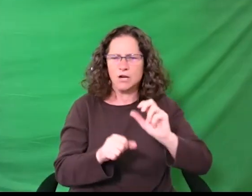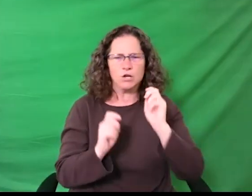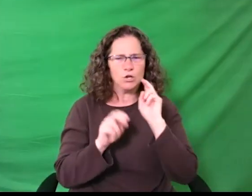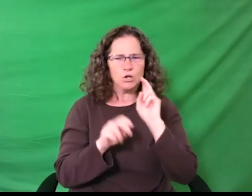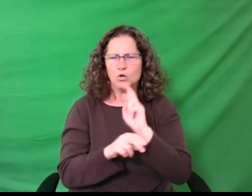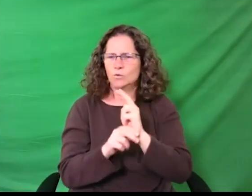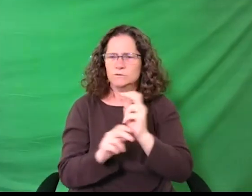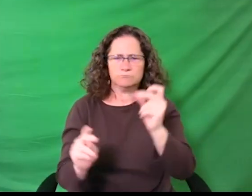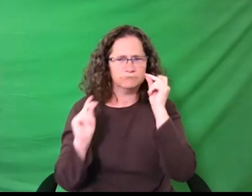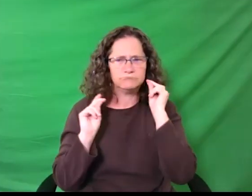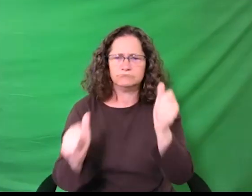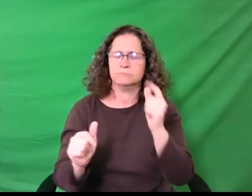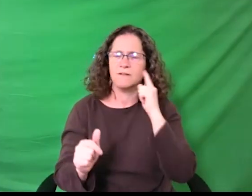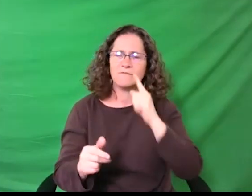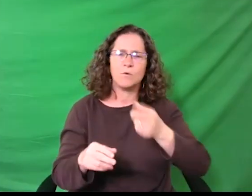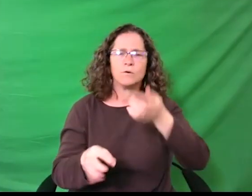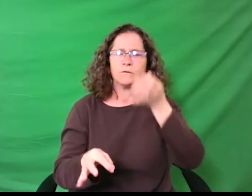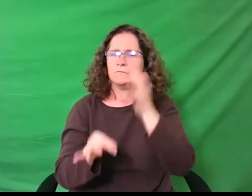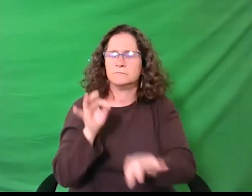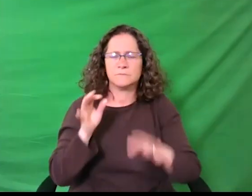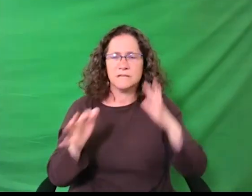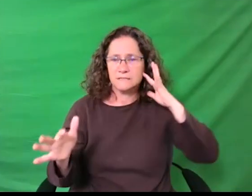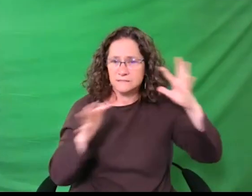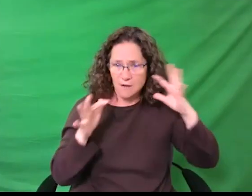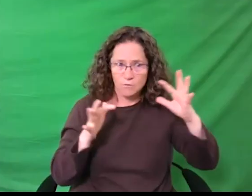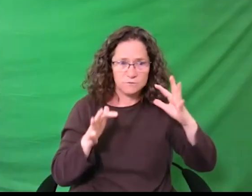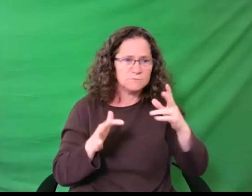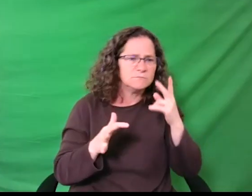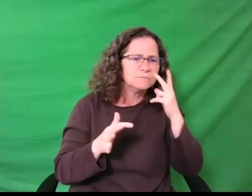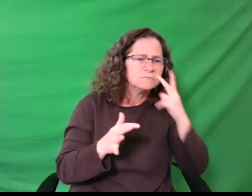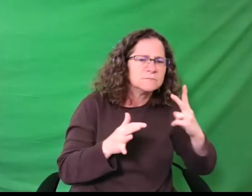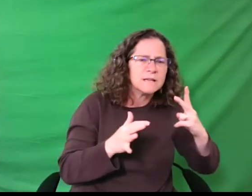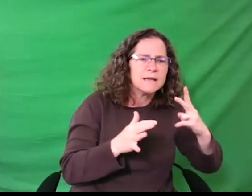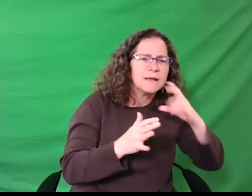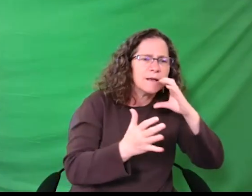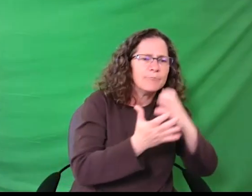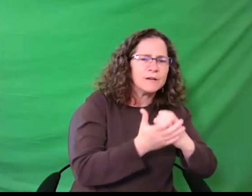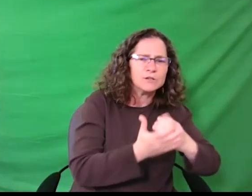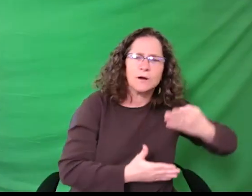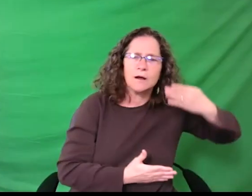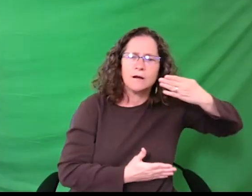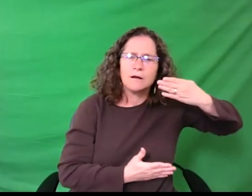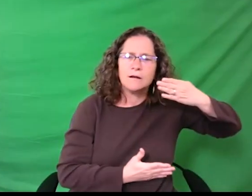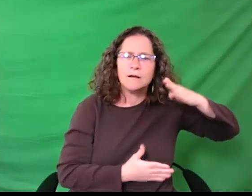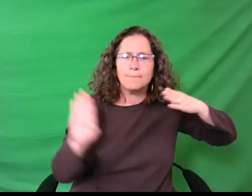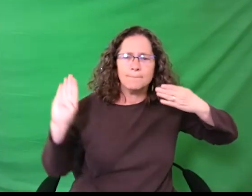So I have an example here of images, the cue for ba and the cue for da.